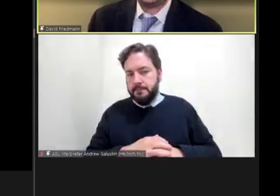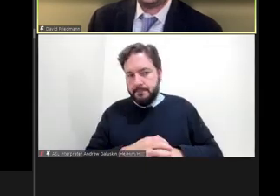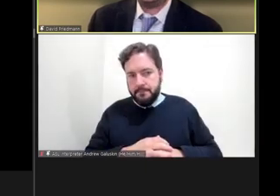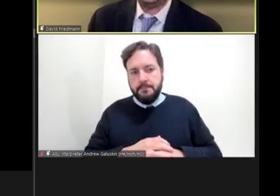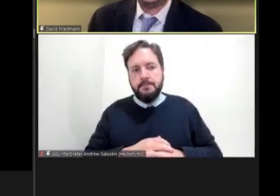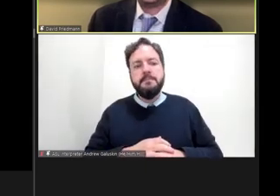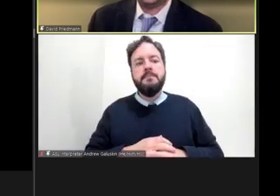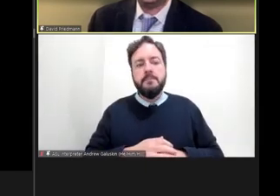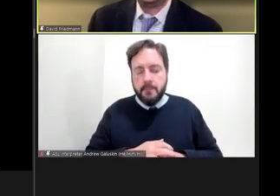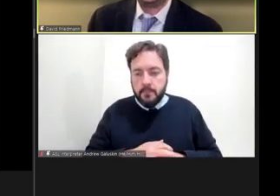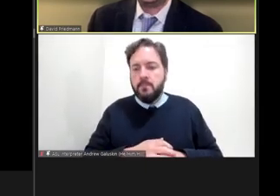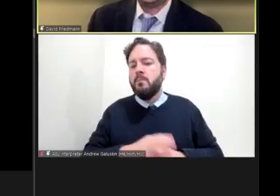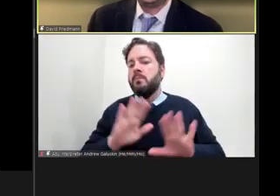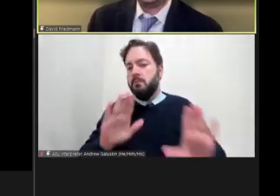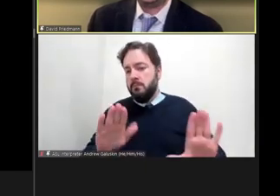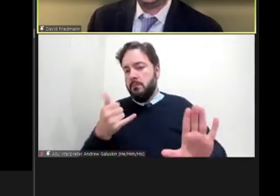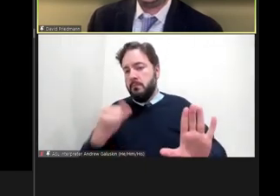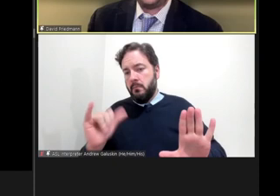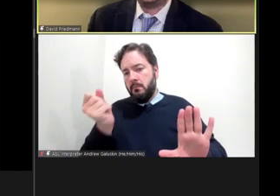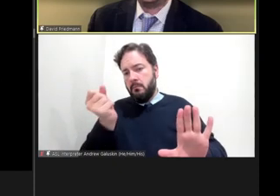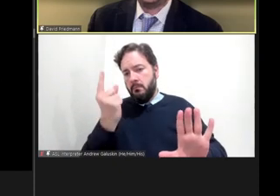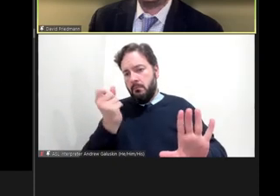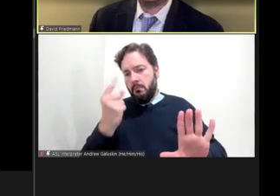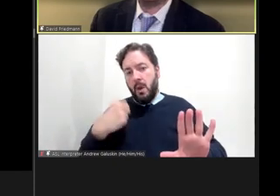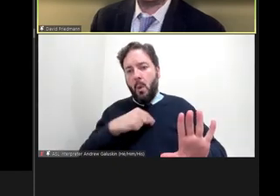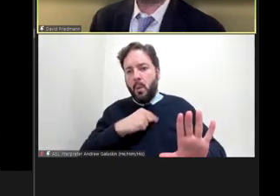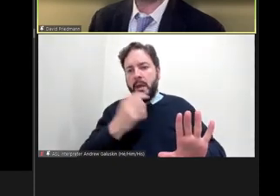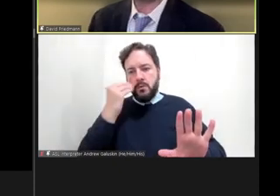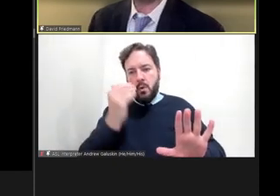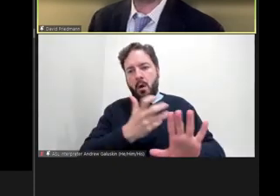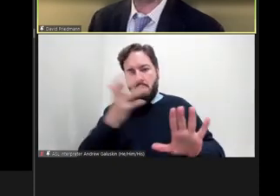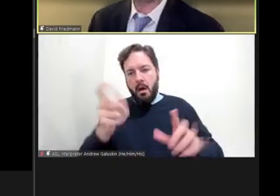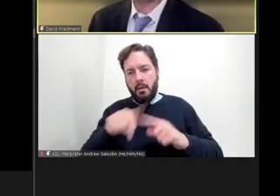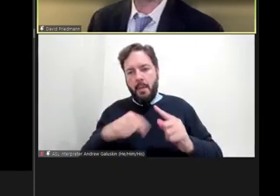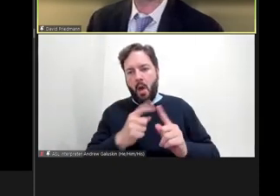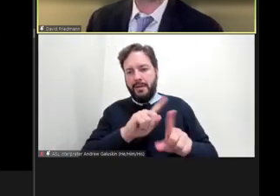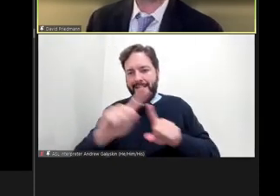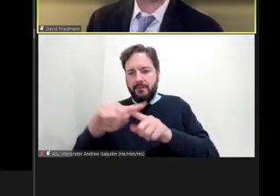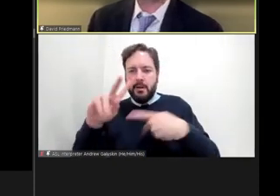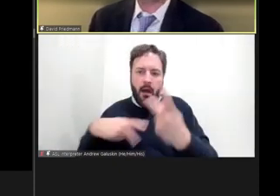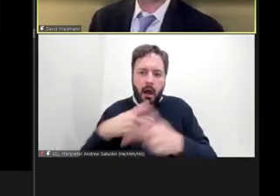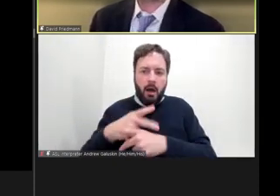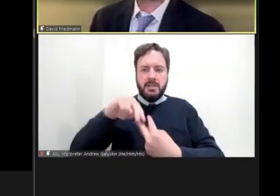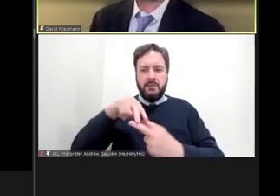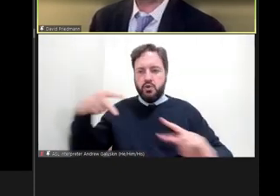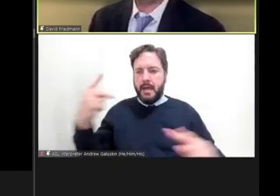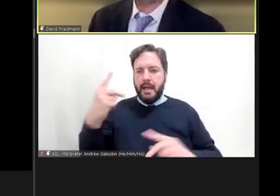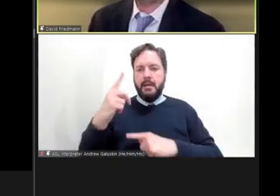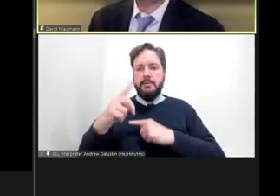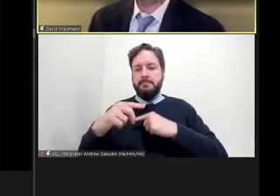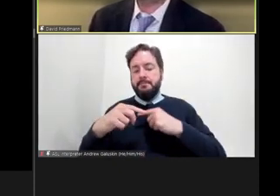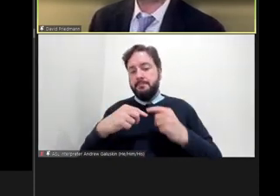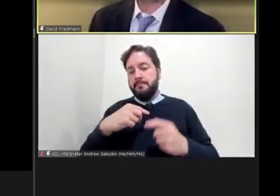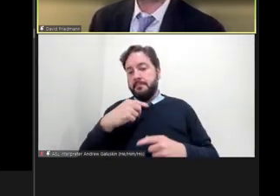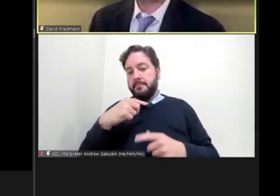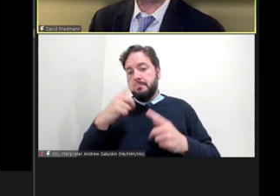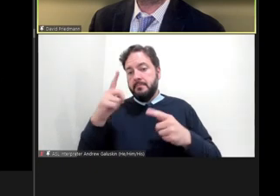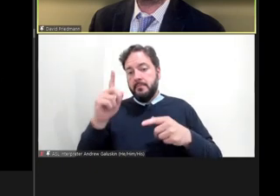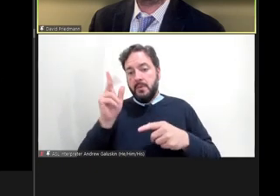That being said, we know a lot about different types of genetic hearing loss. And we know that